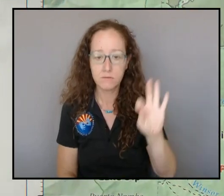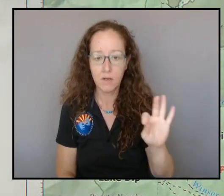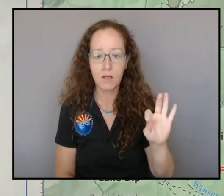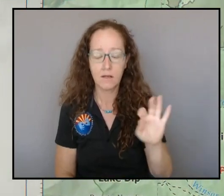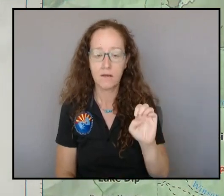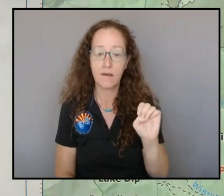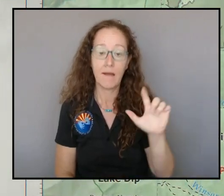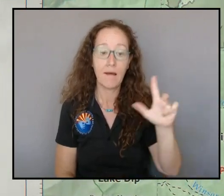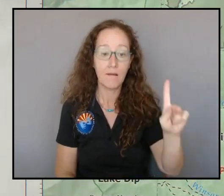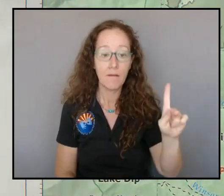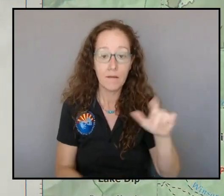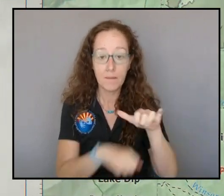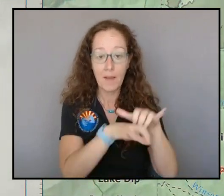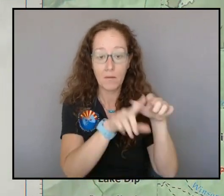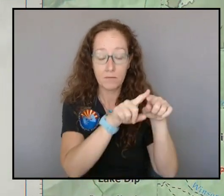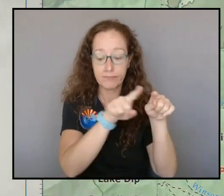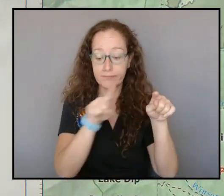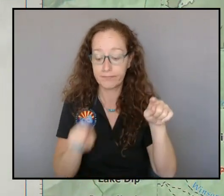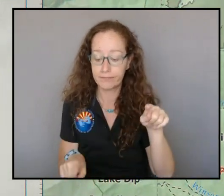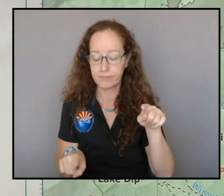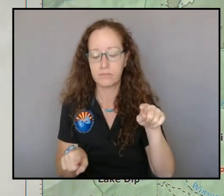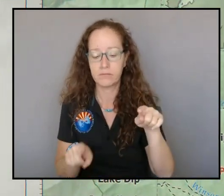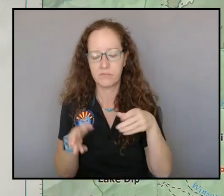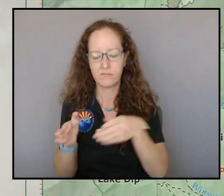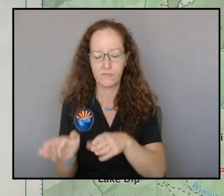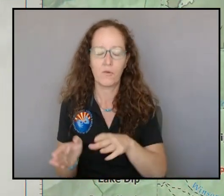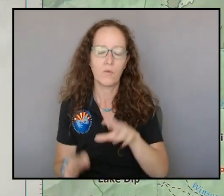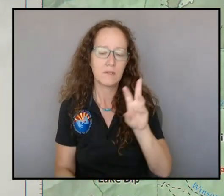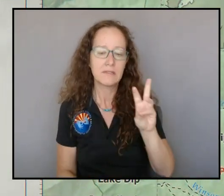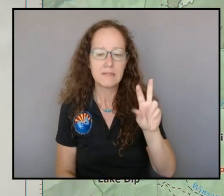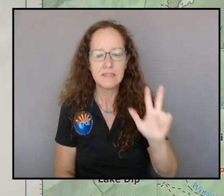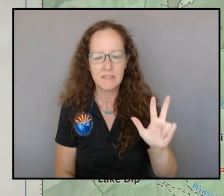towards the 63. And so you guys know, you're likely to see